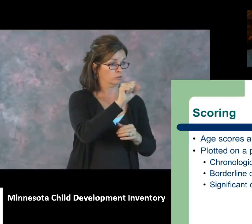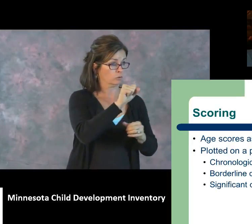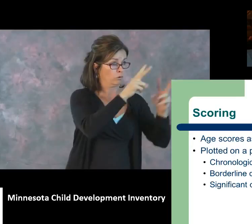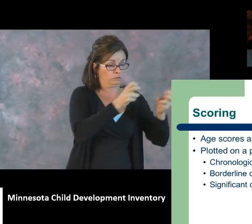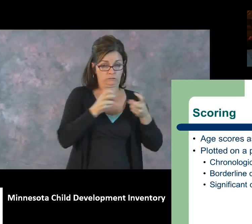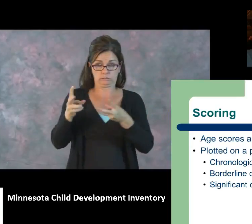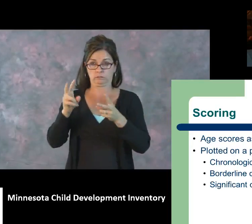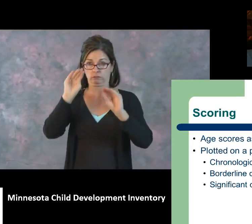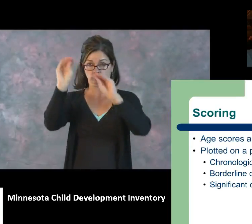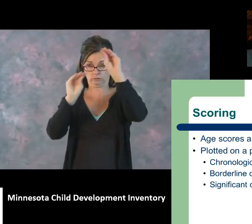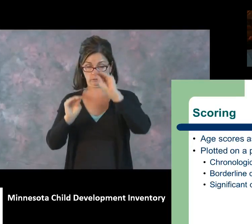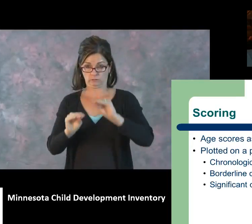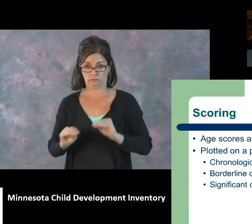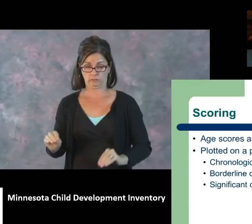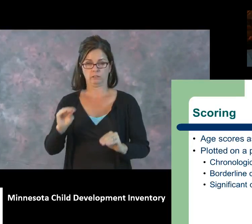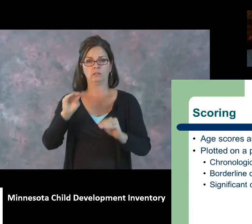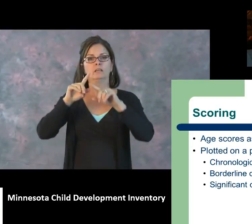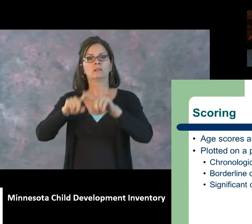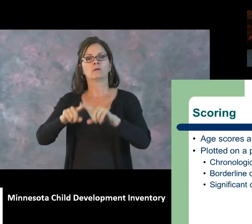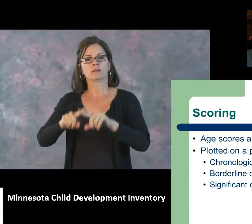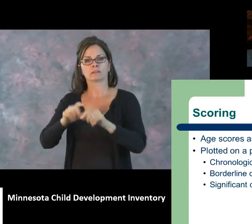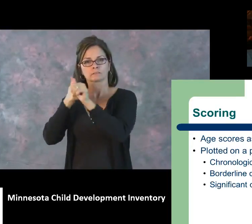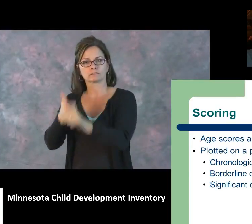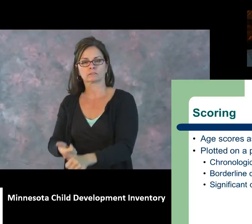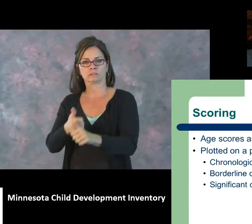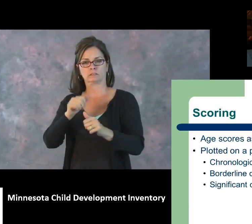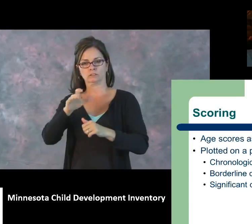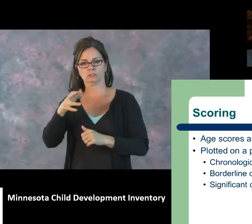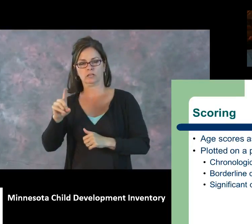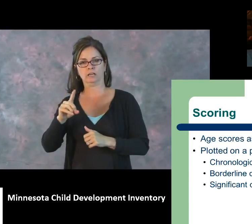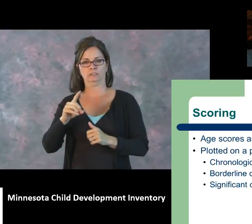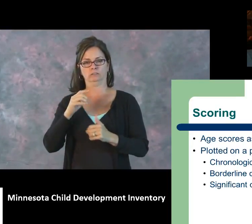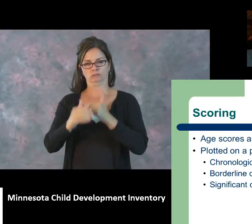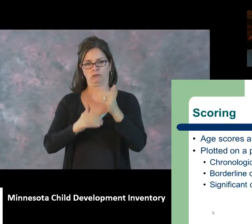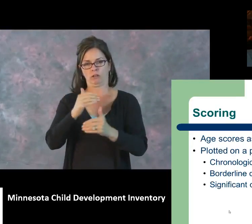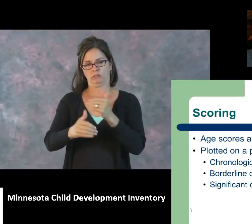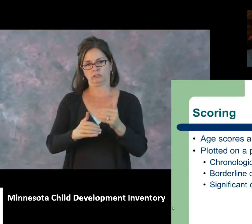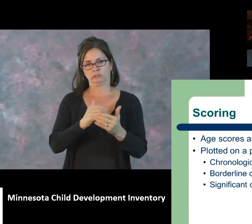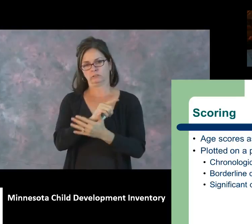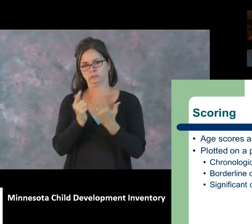relative to the child's chronological age. Let me show you an example